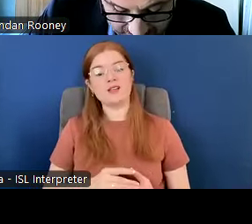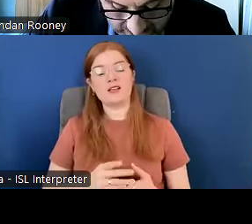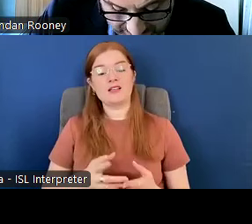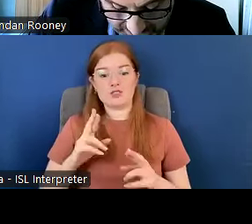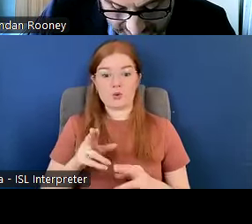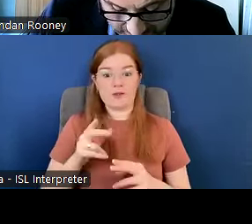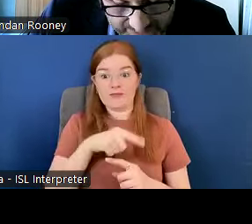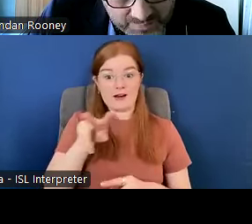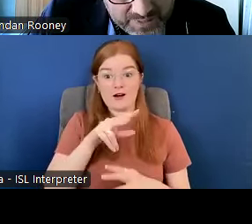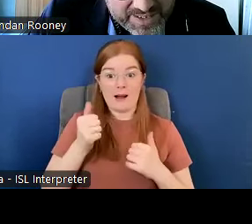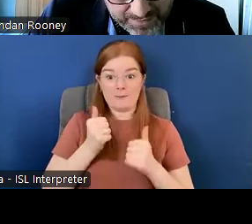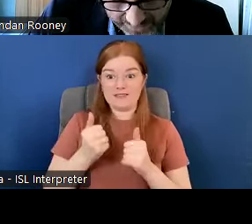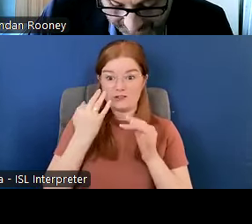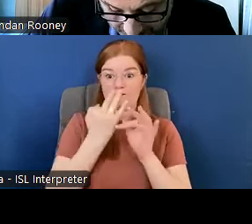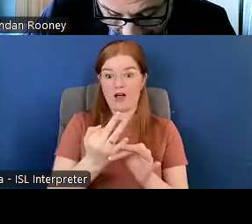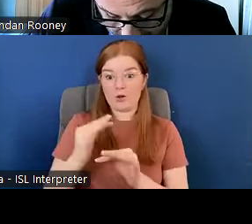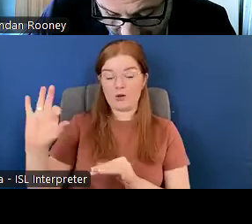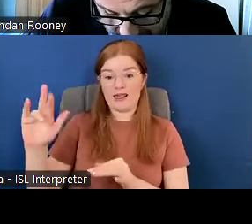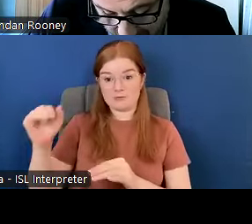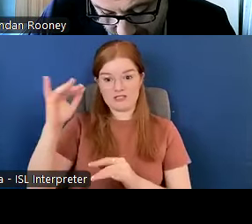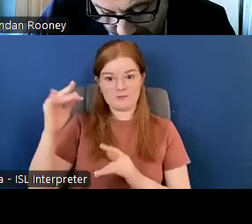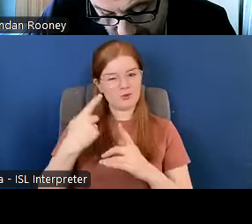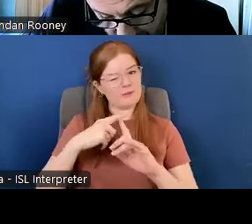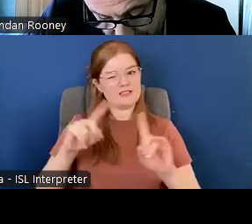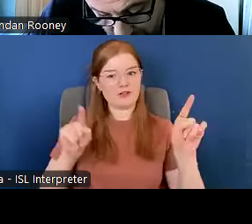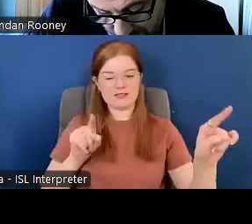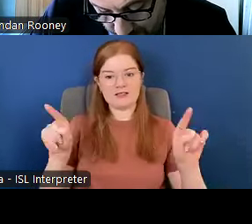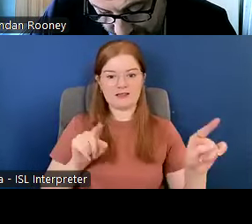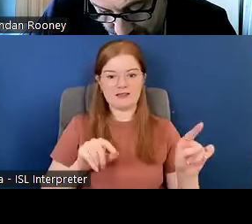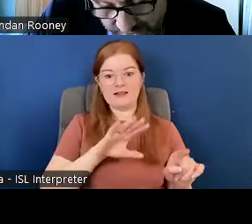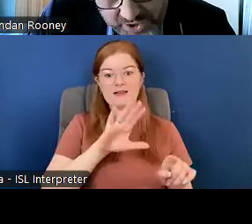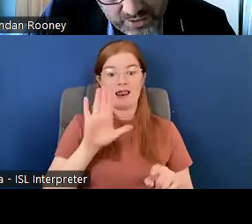rigidly to Gleizes' principles differed. Lady Morrow, in her review of the joint show